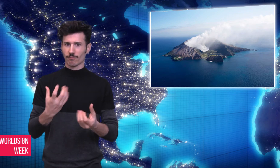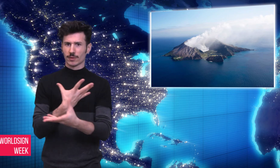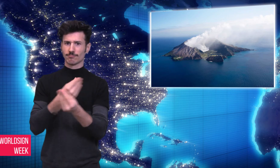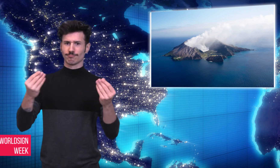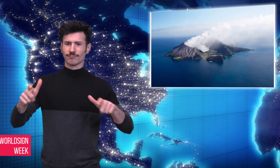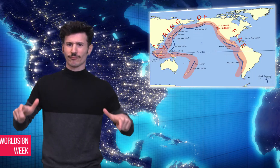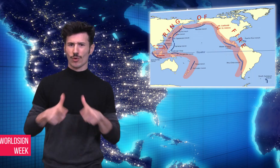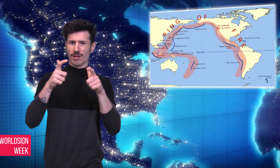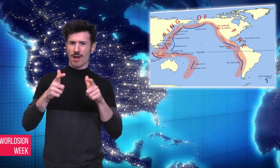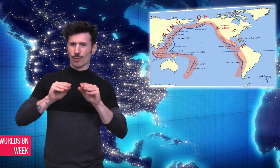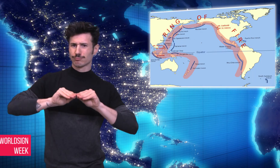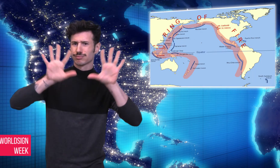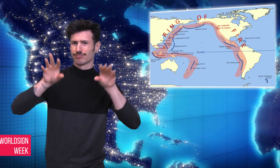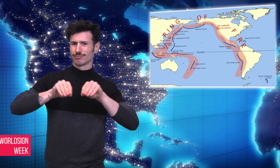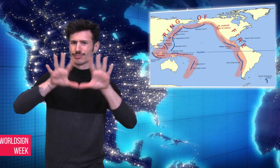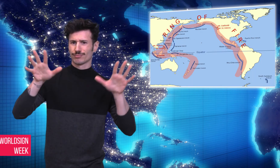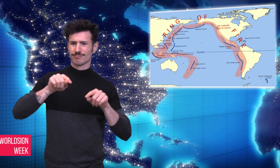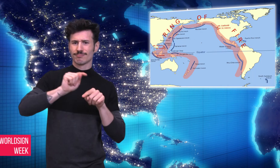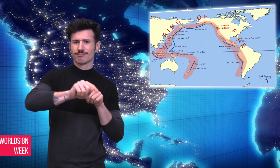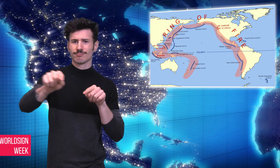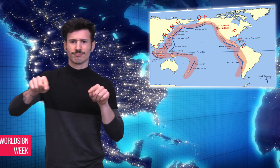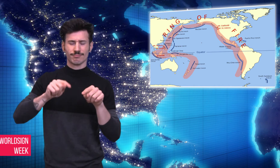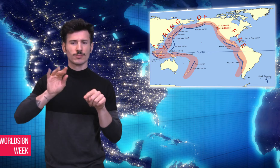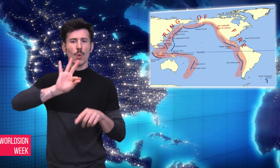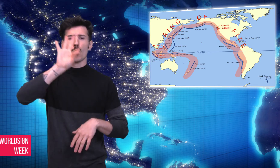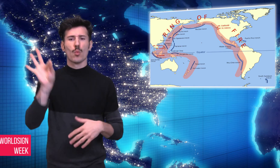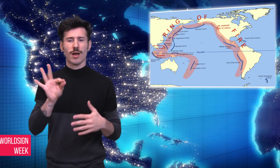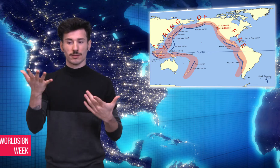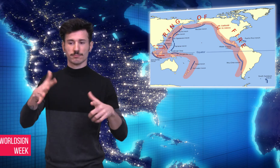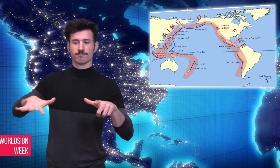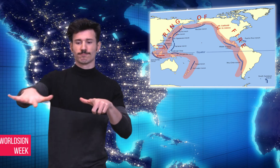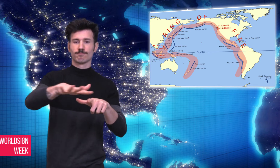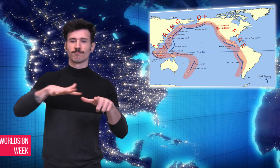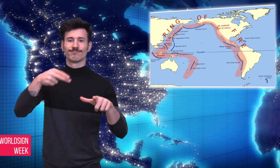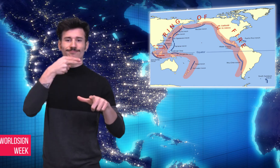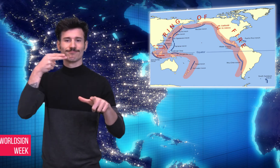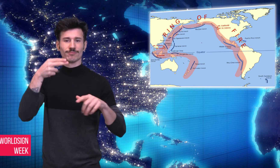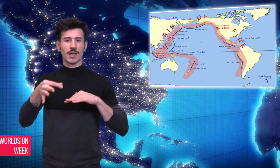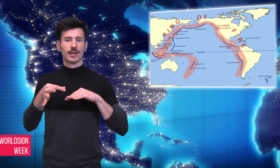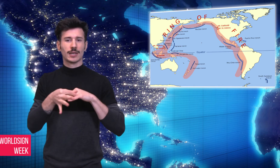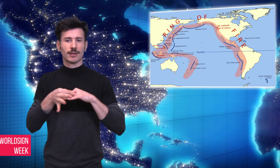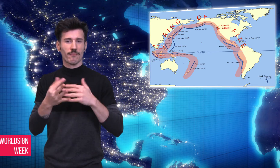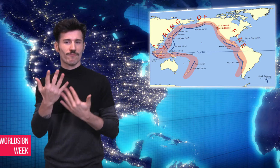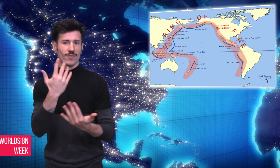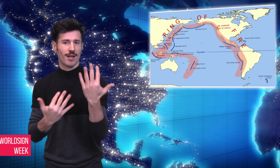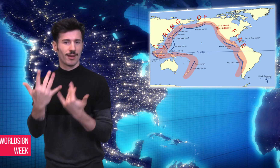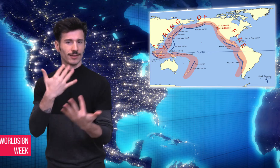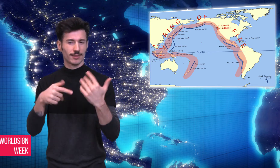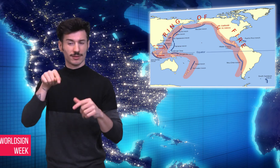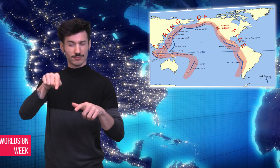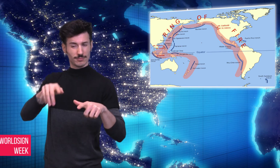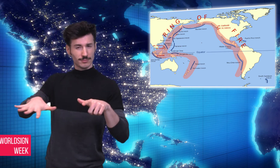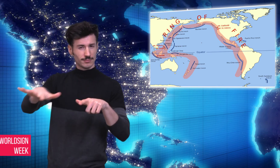the Ring of Fire, an area where there are frequent earthquakes and volcanoes.